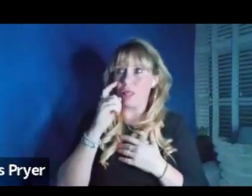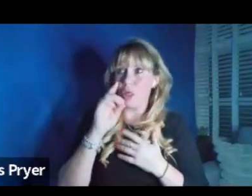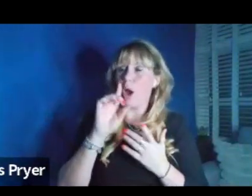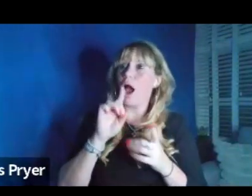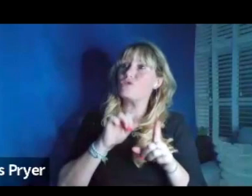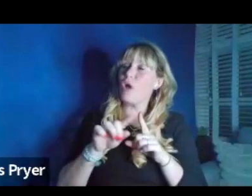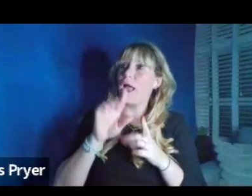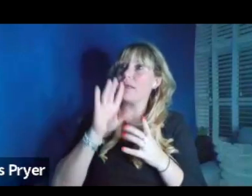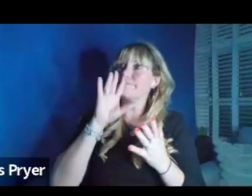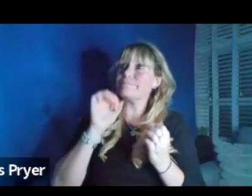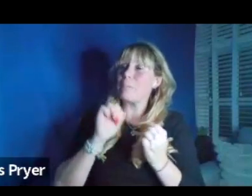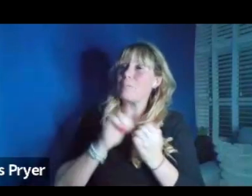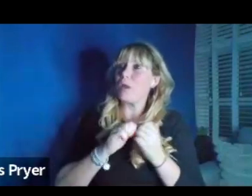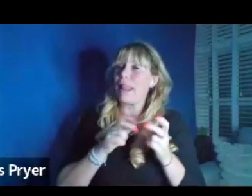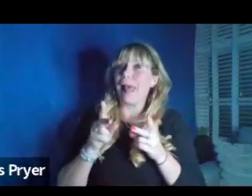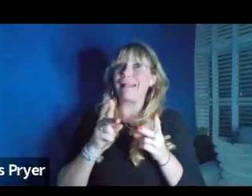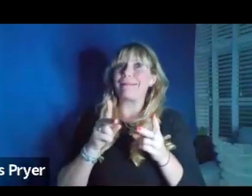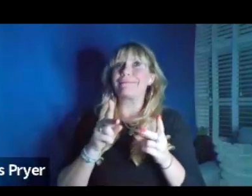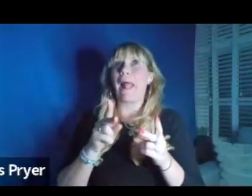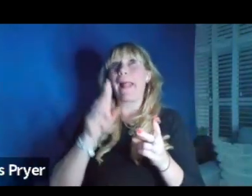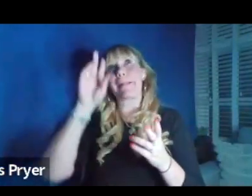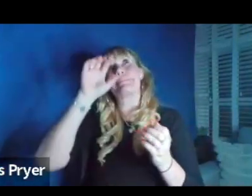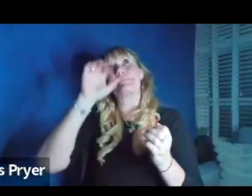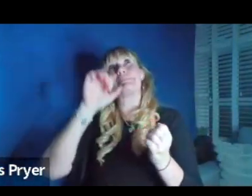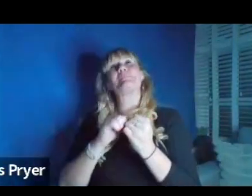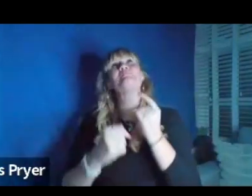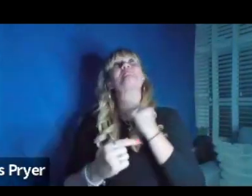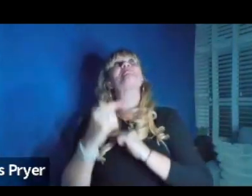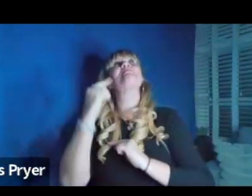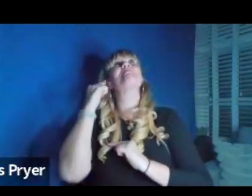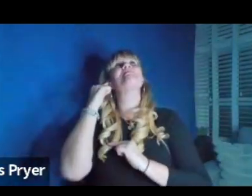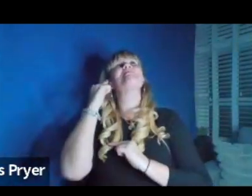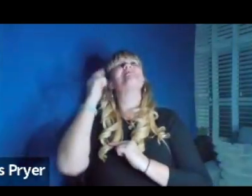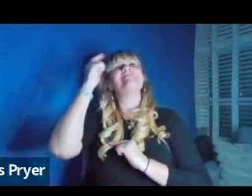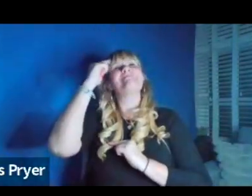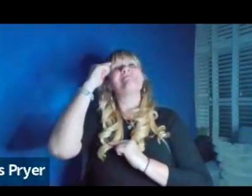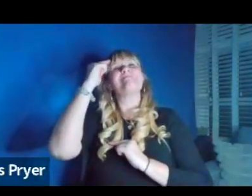and play for you some of the songs that I used to write